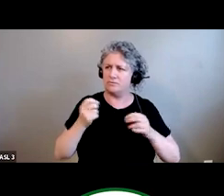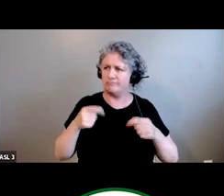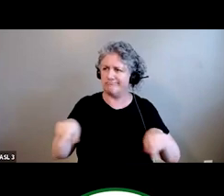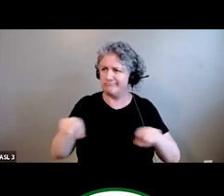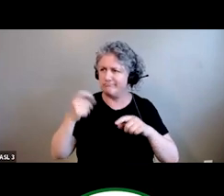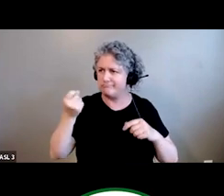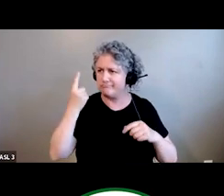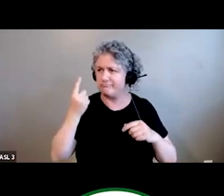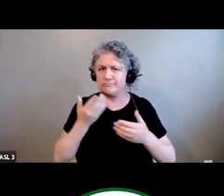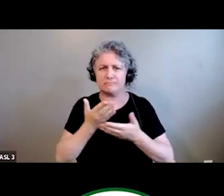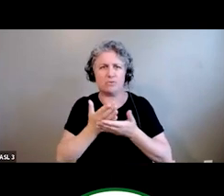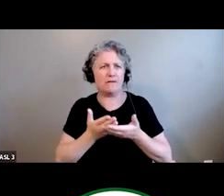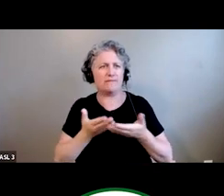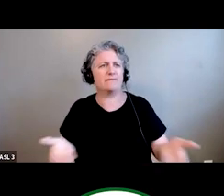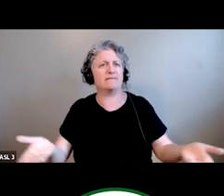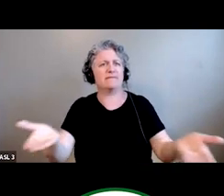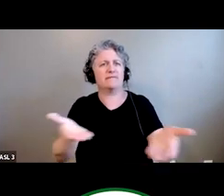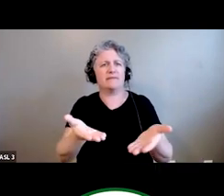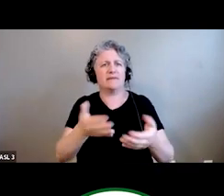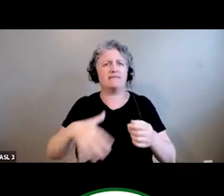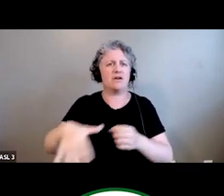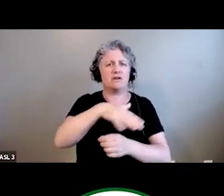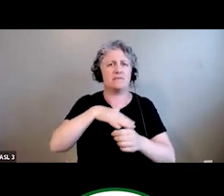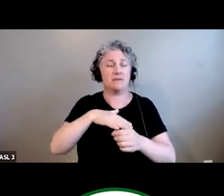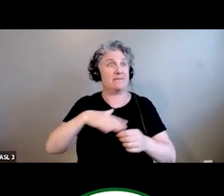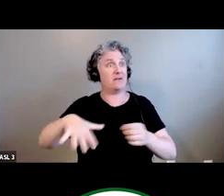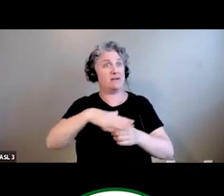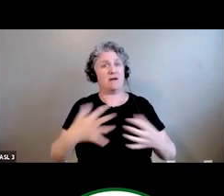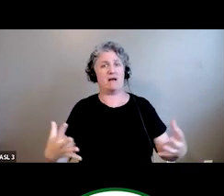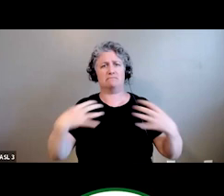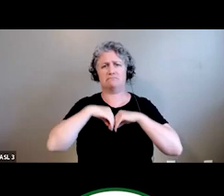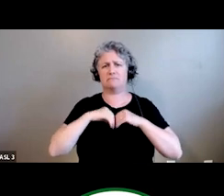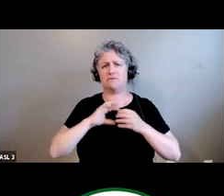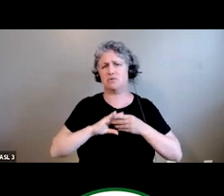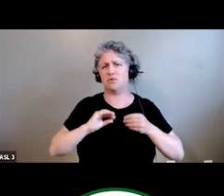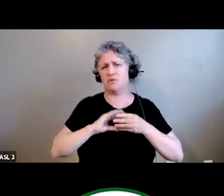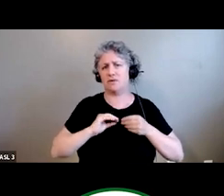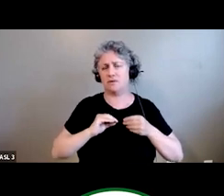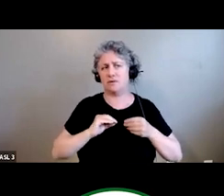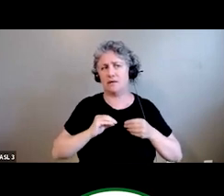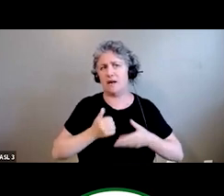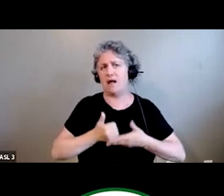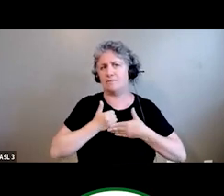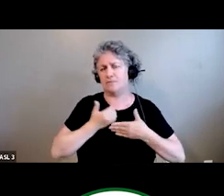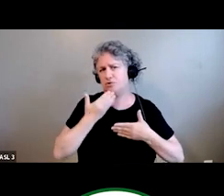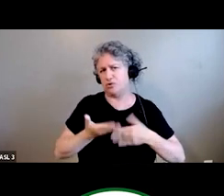And it's a priority and more importantly to get out into the field is to understand each other. So.